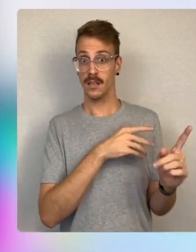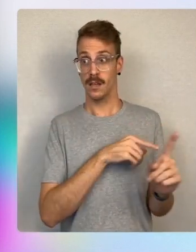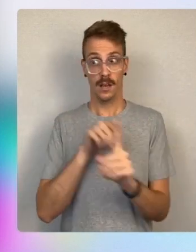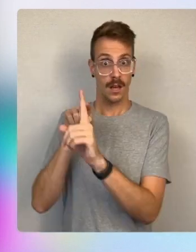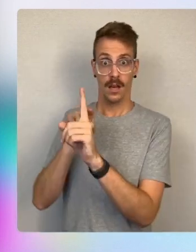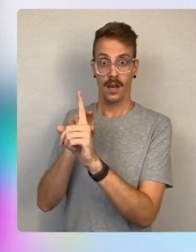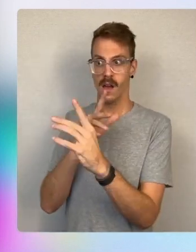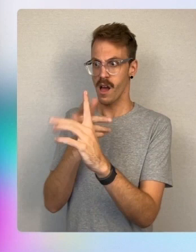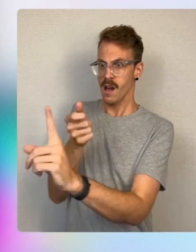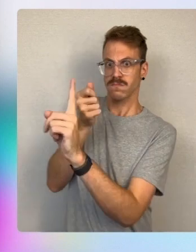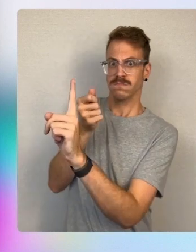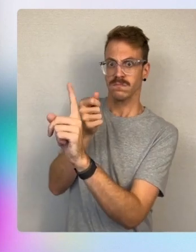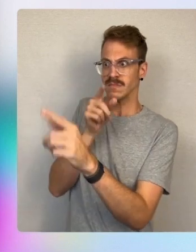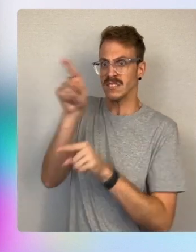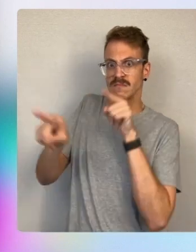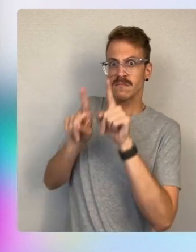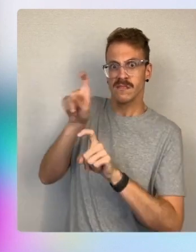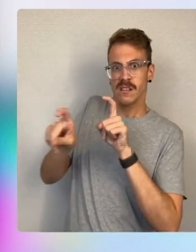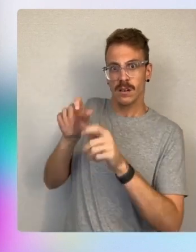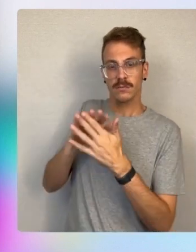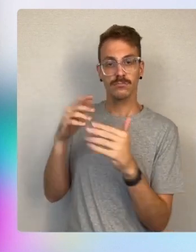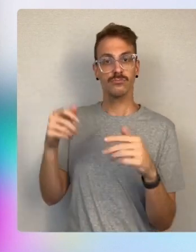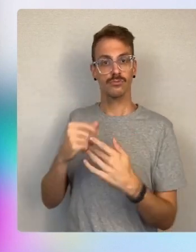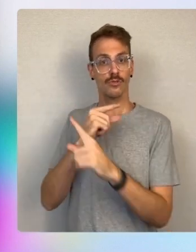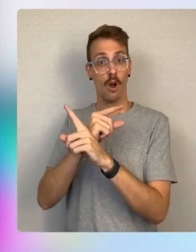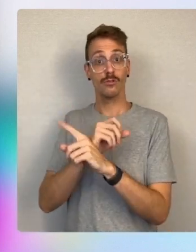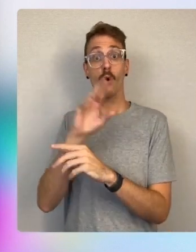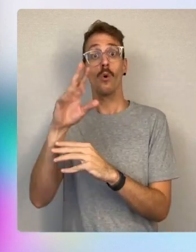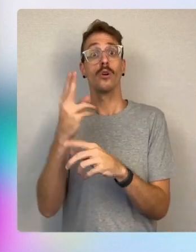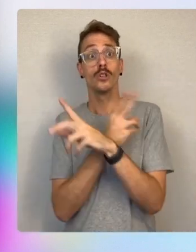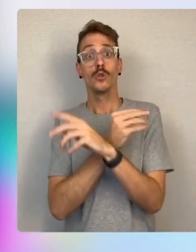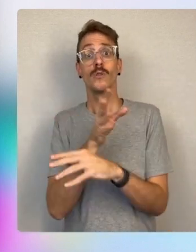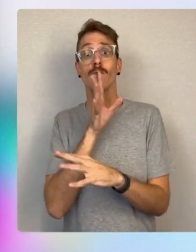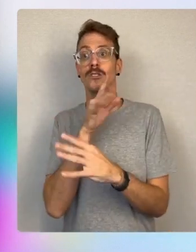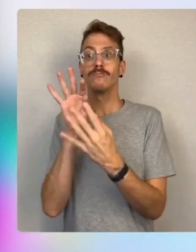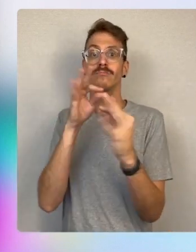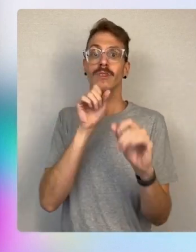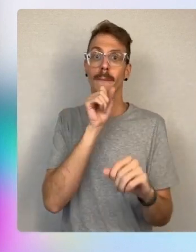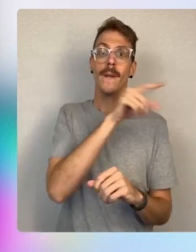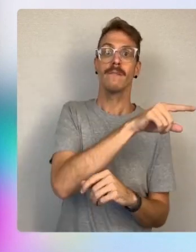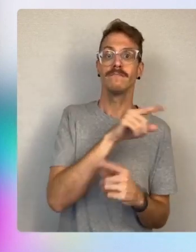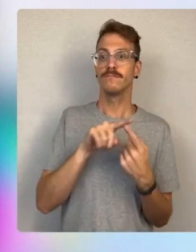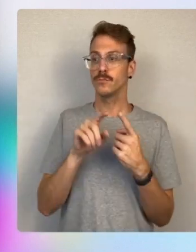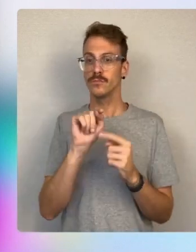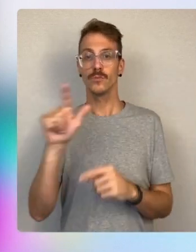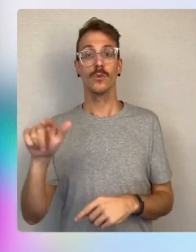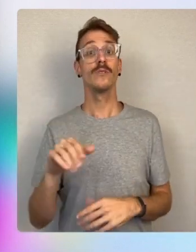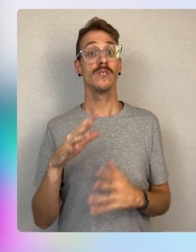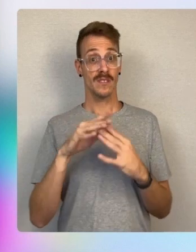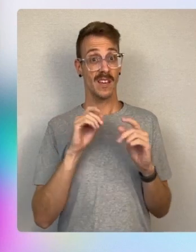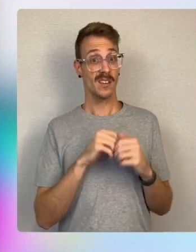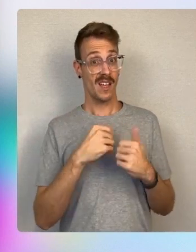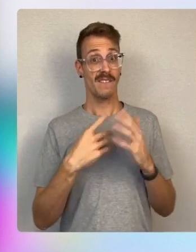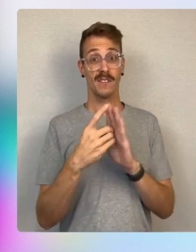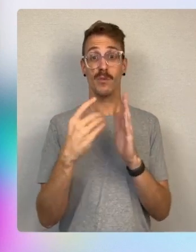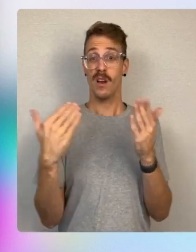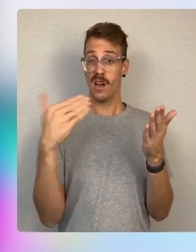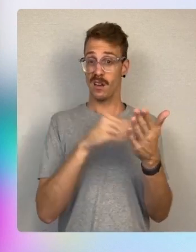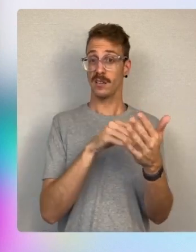where they can hold up and interrogate guards, and also use their voice as a distraction tool. Players got a chance to try out the Espire 2 demo